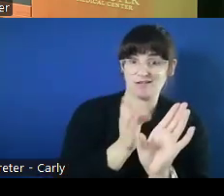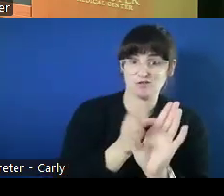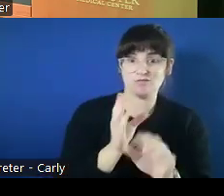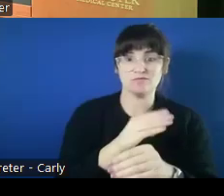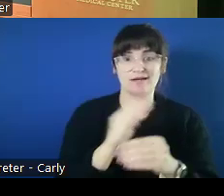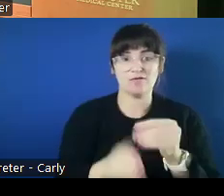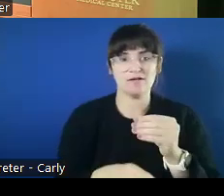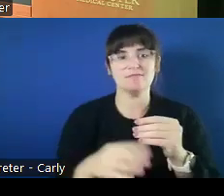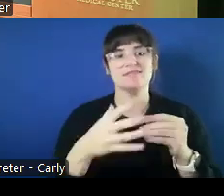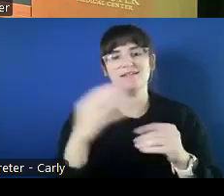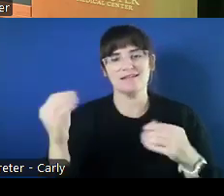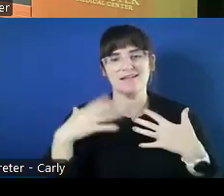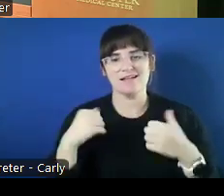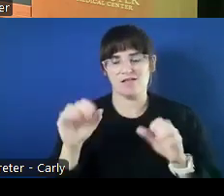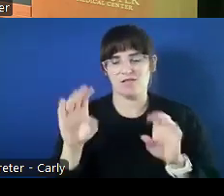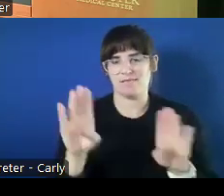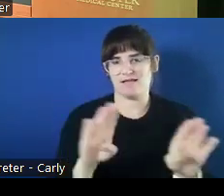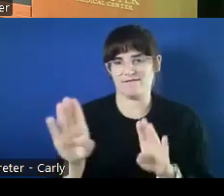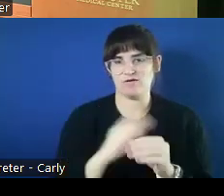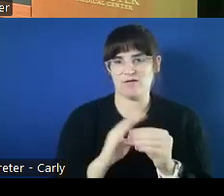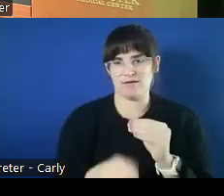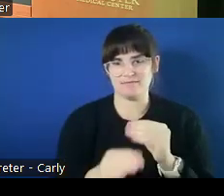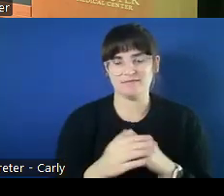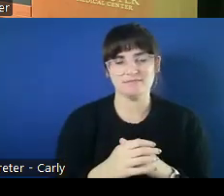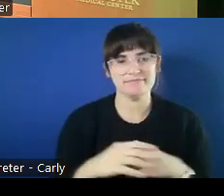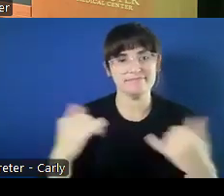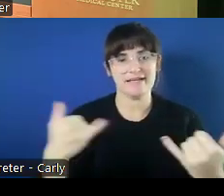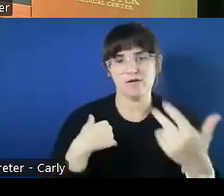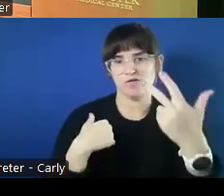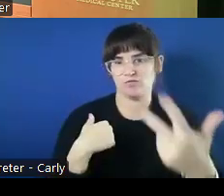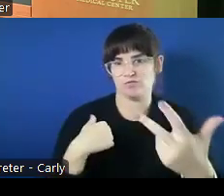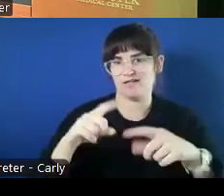um health behavior outcomes and so now we're kind we have three different randomized control trials